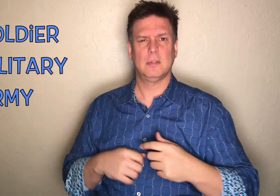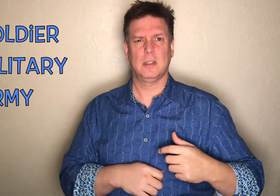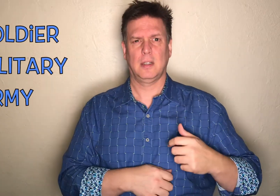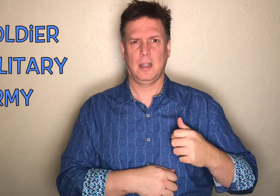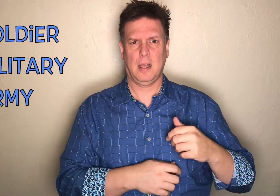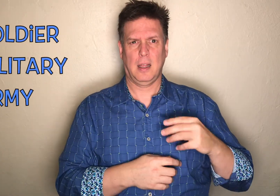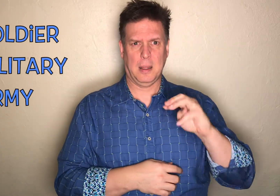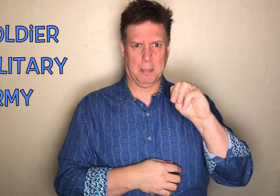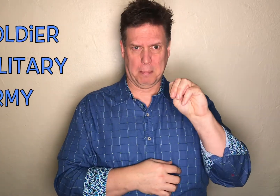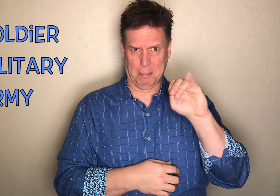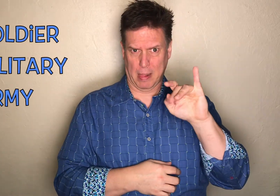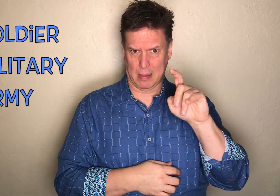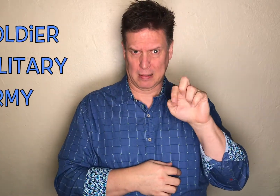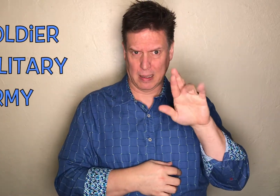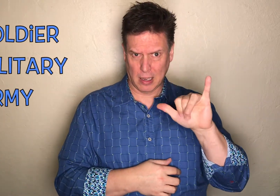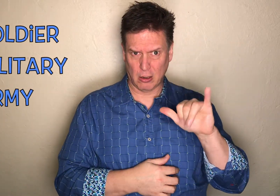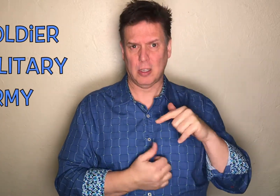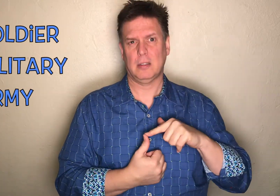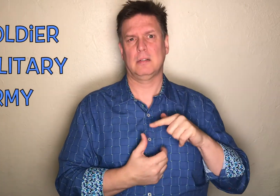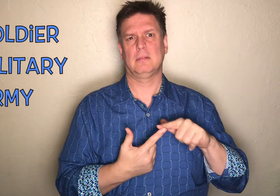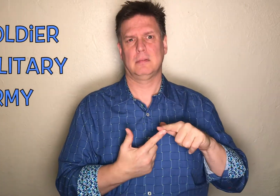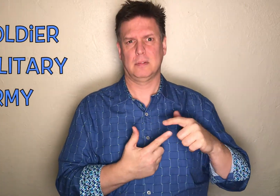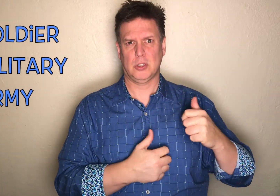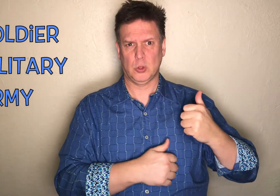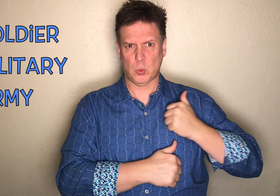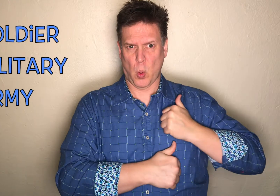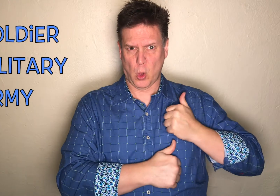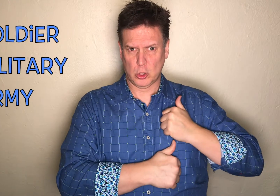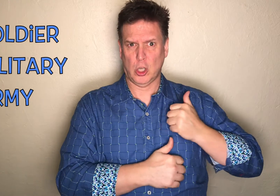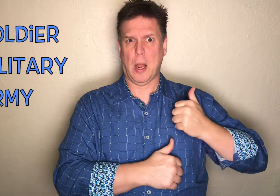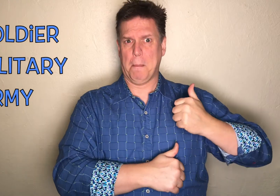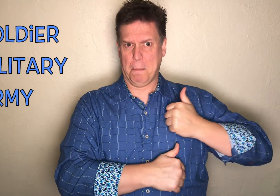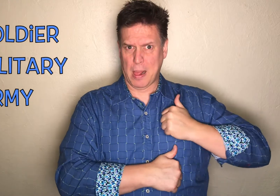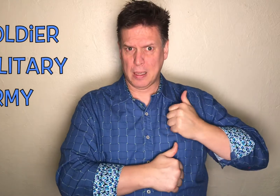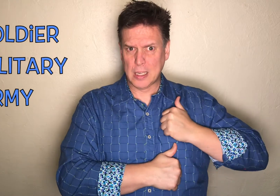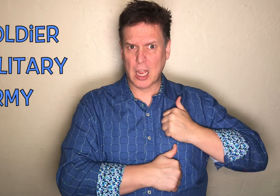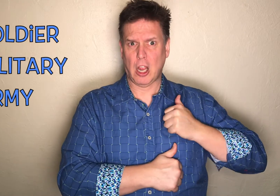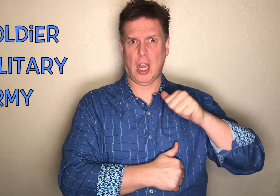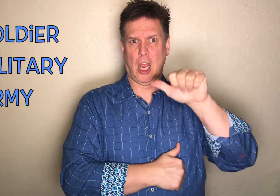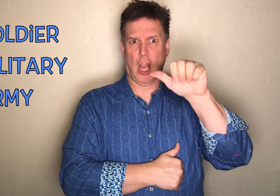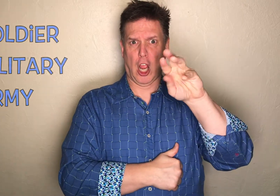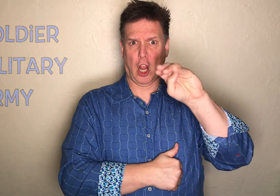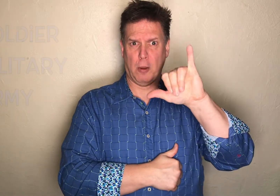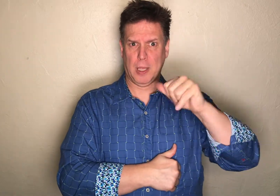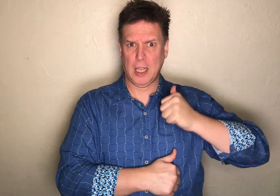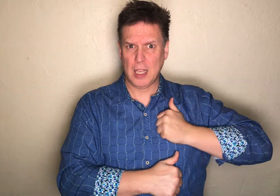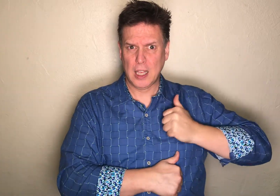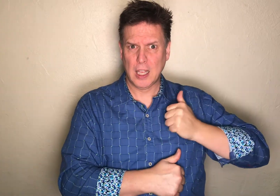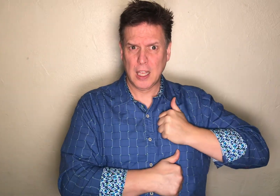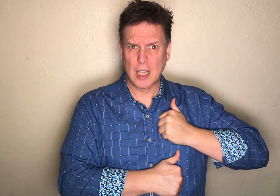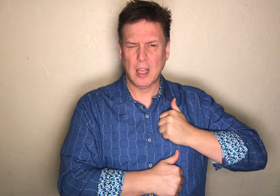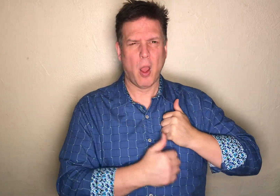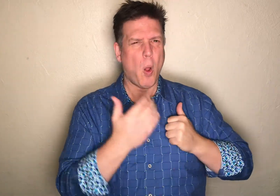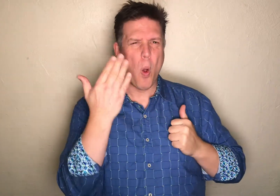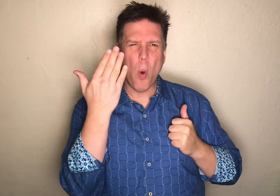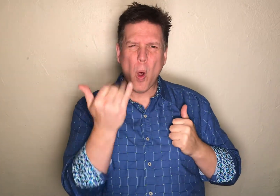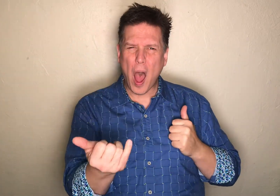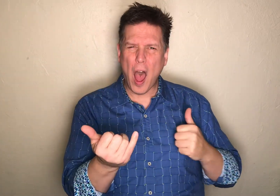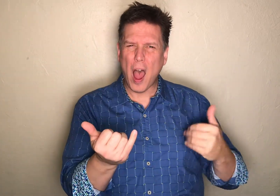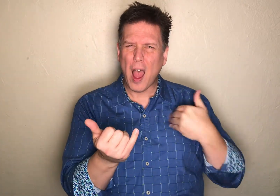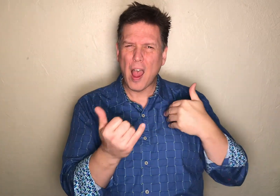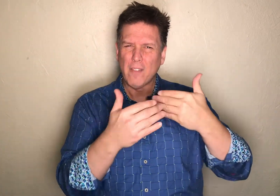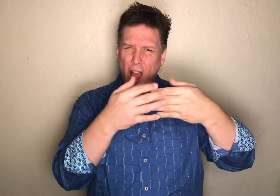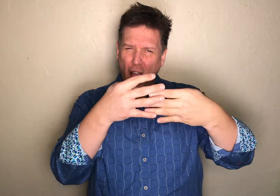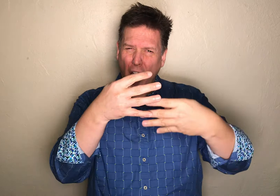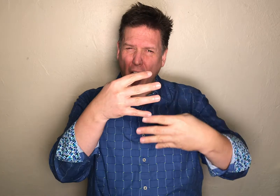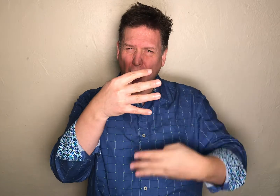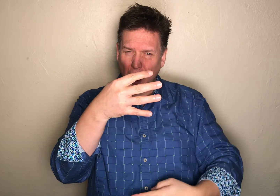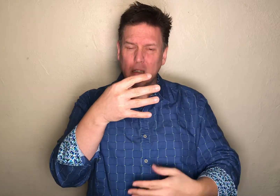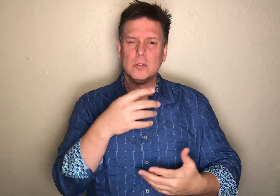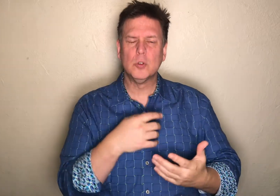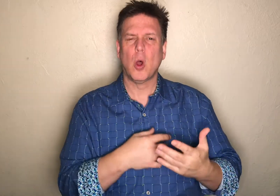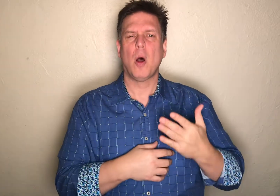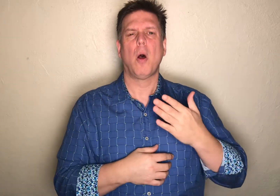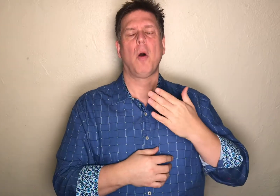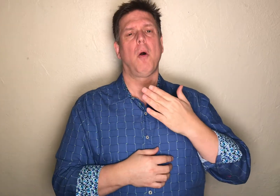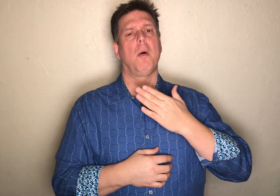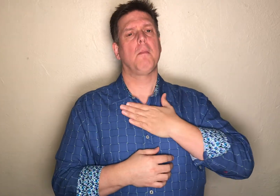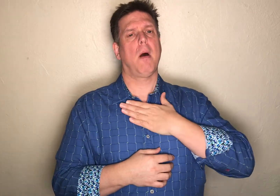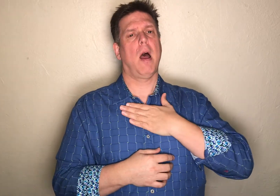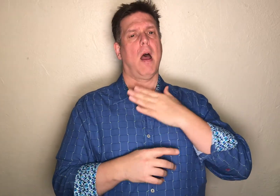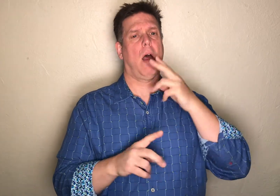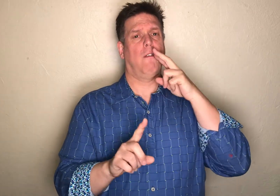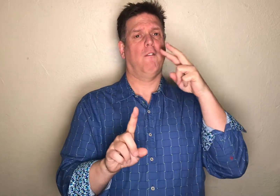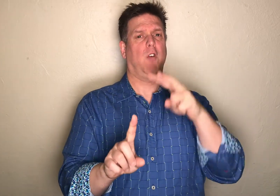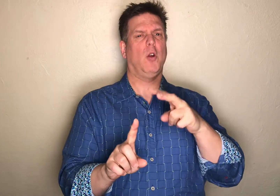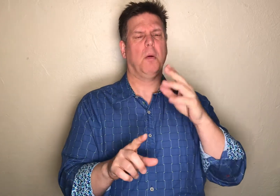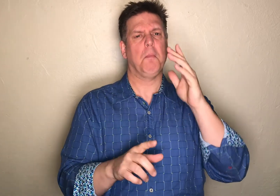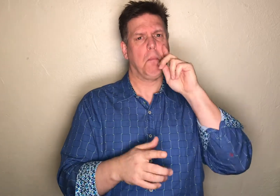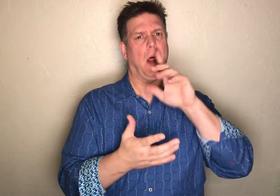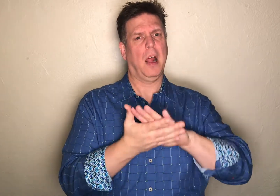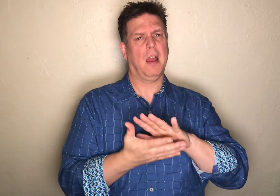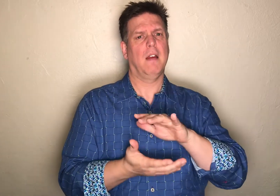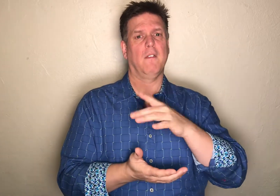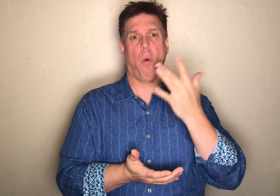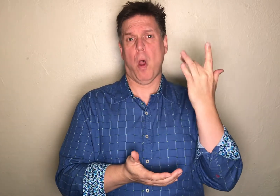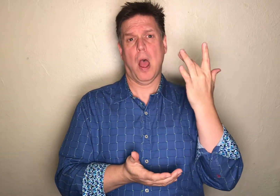other meanings military army soldier and so on why is that well my view is and my